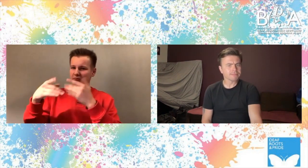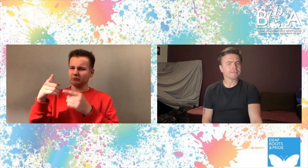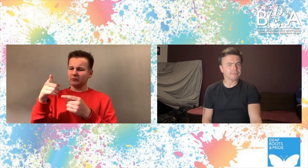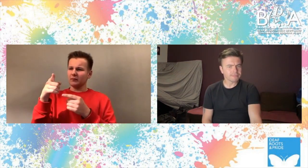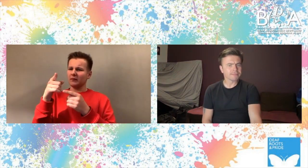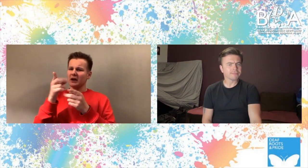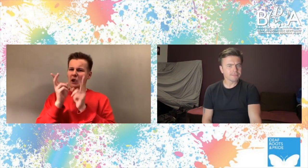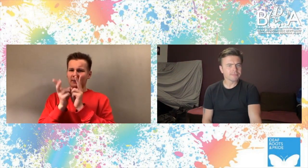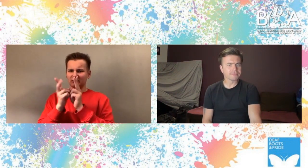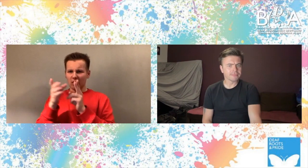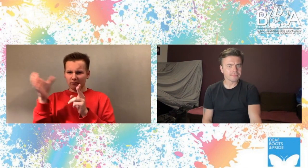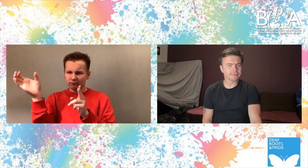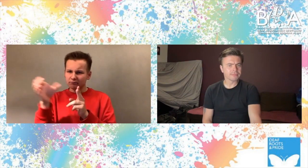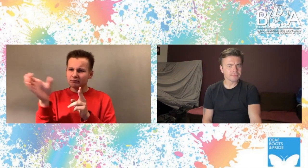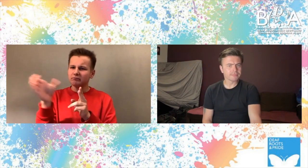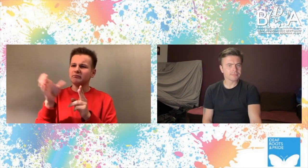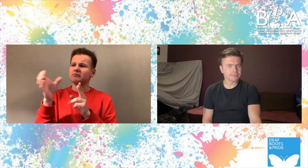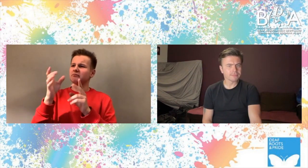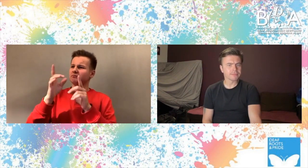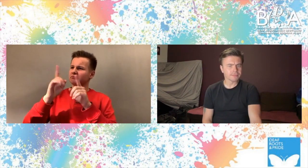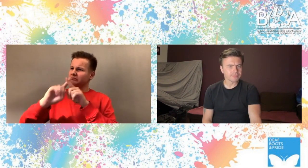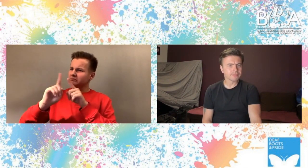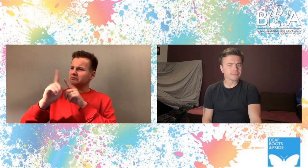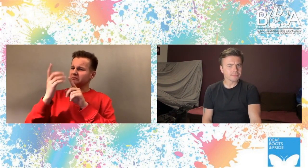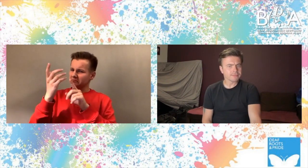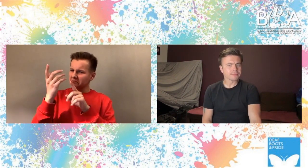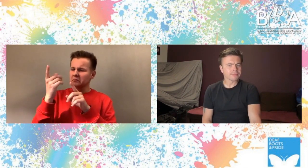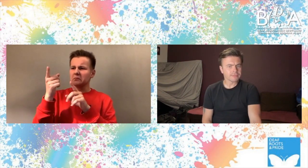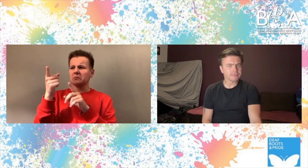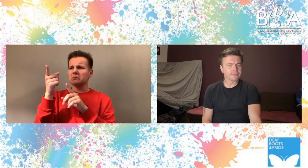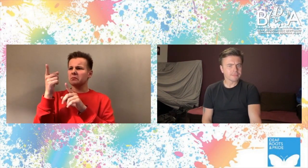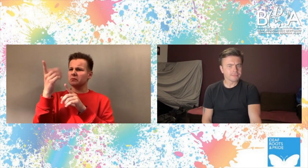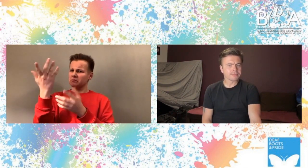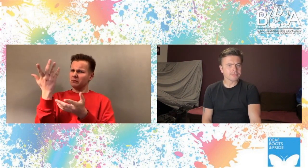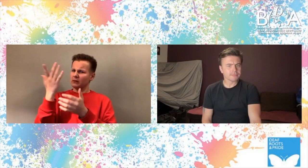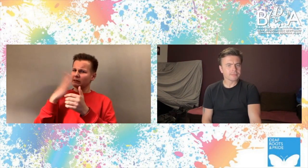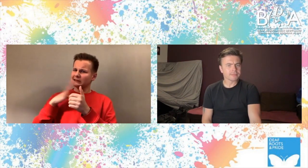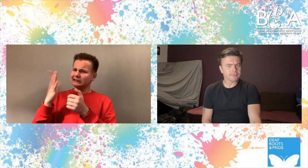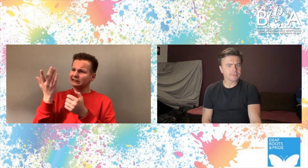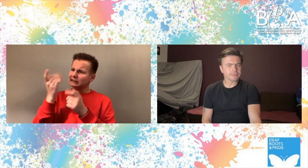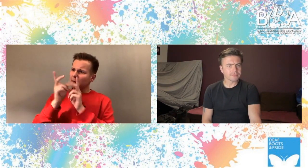was it difficult getting interpreters, or did you manage without them?